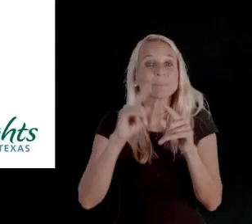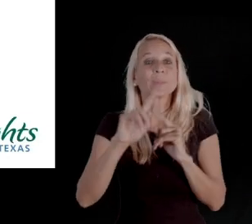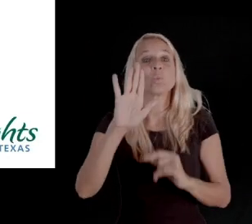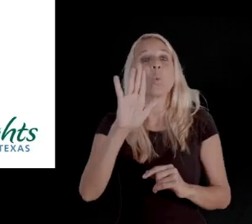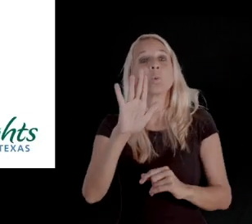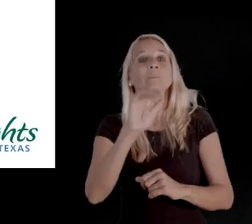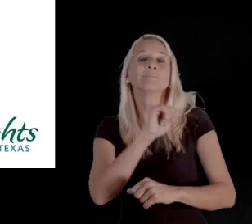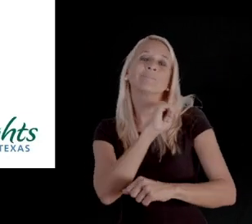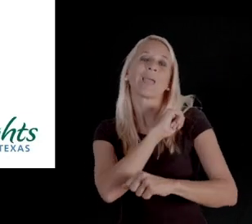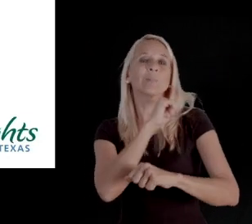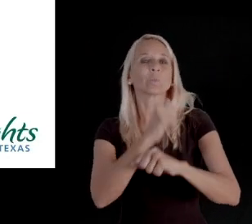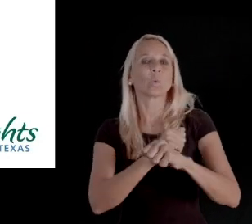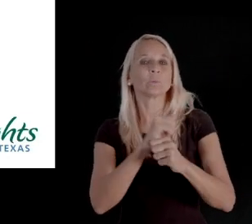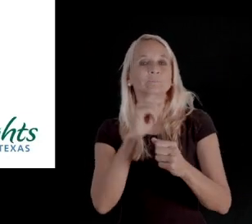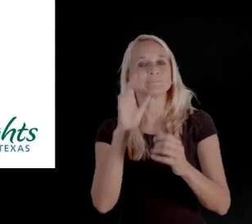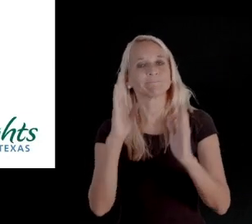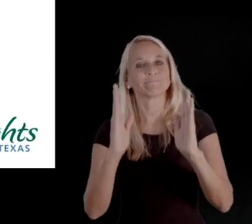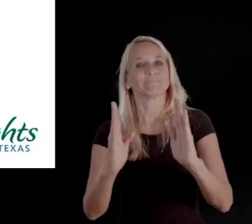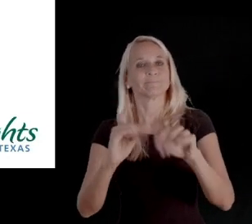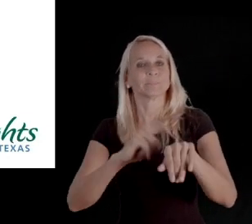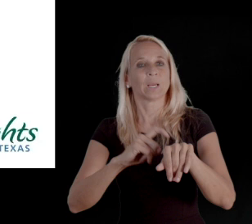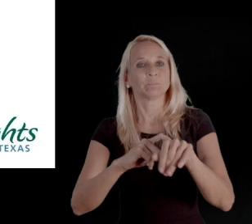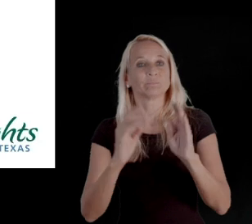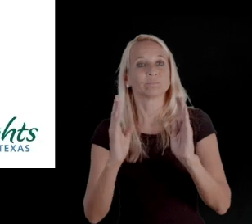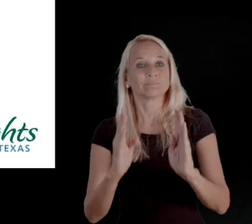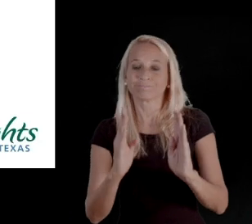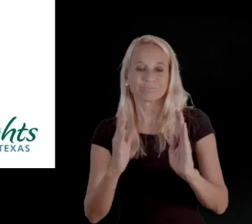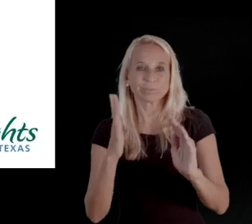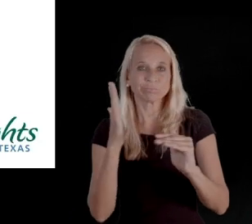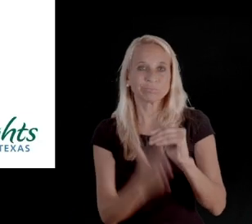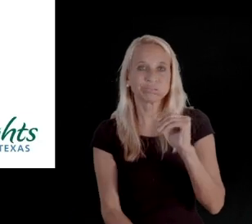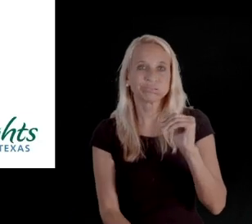hearing but your authorization period has expired,